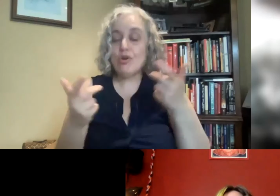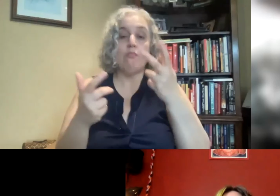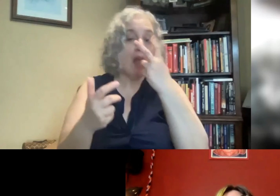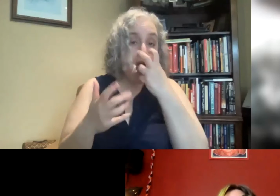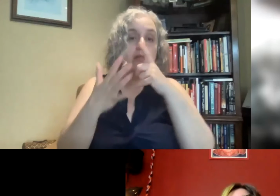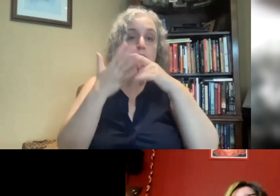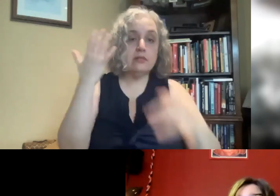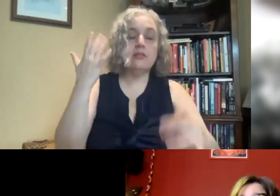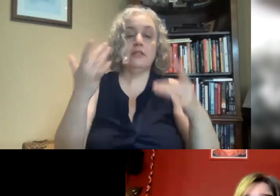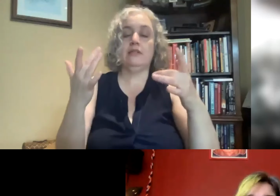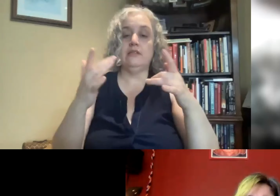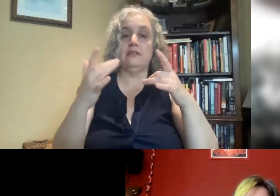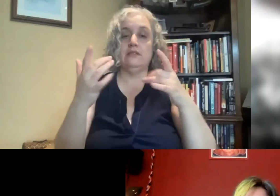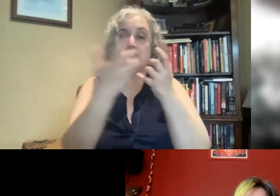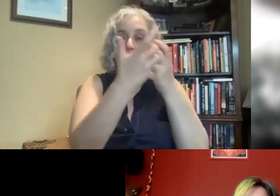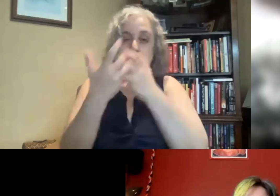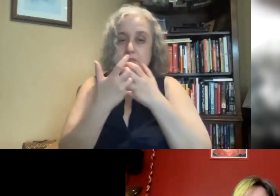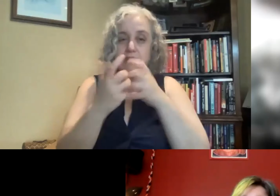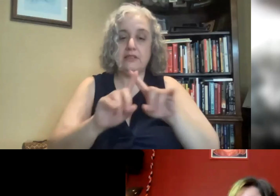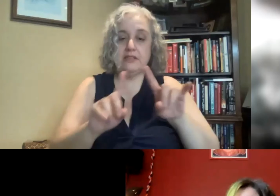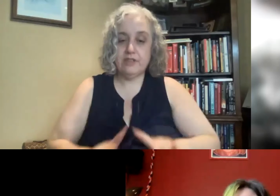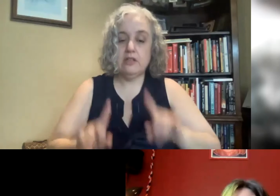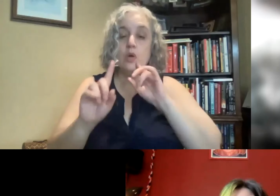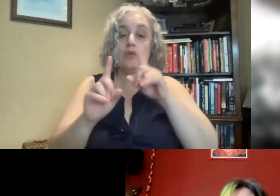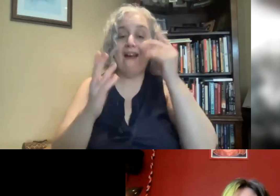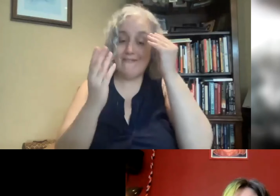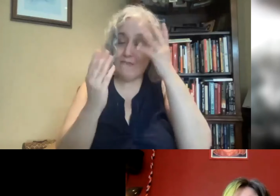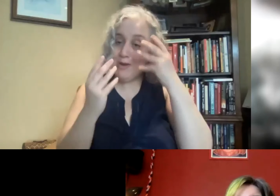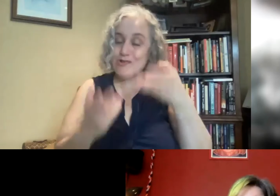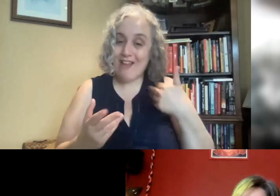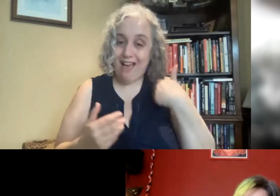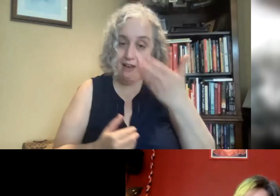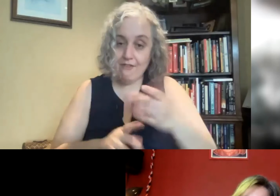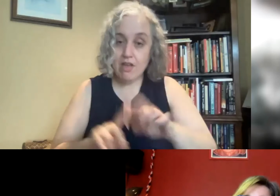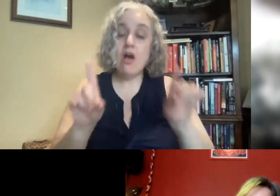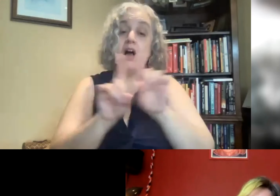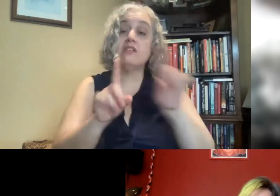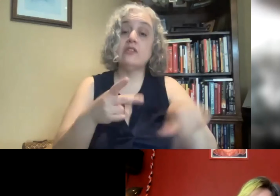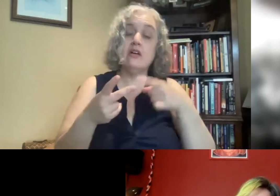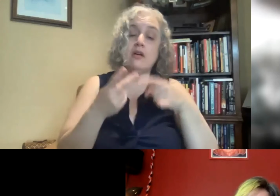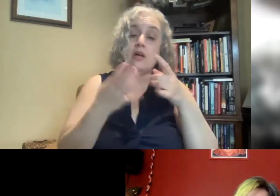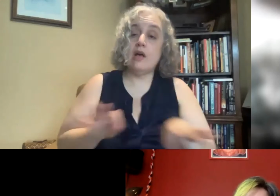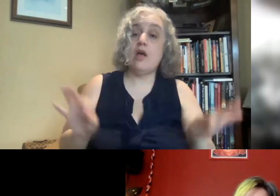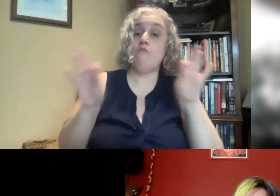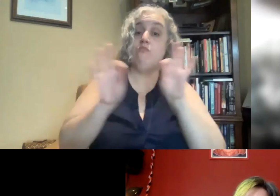I think you got to have the data. The other thing I do think is really exciting, though,